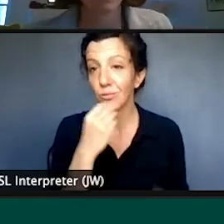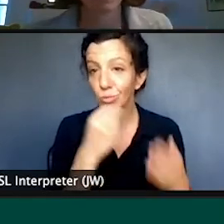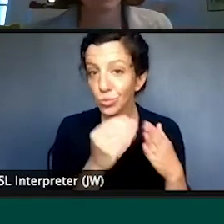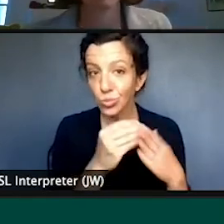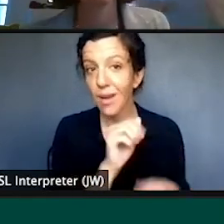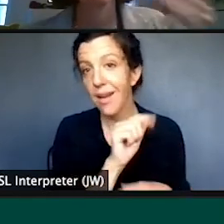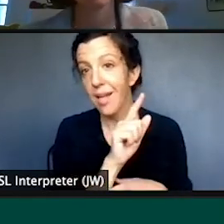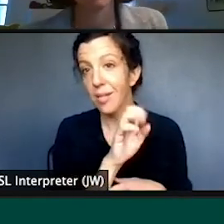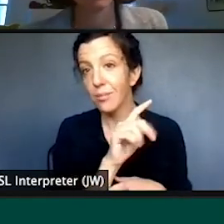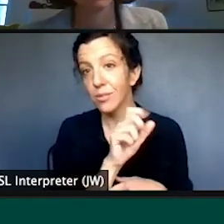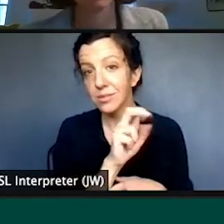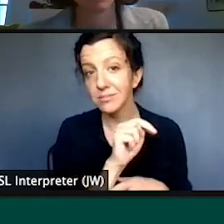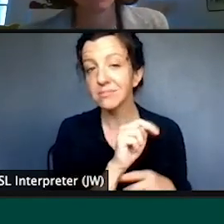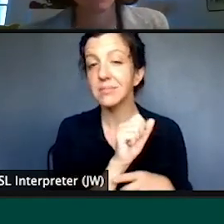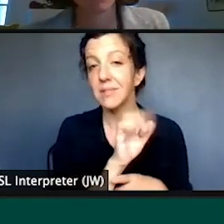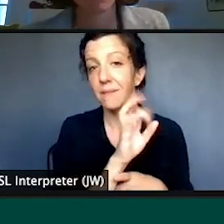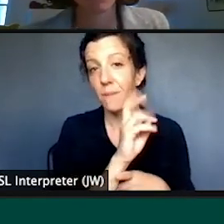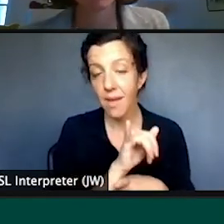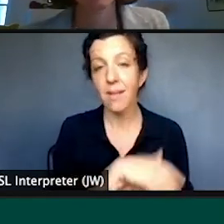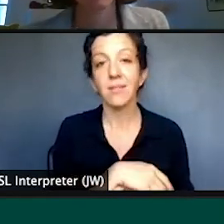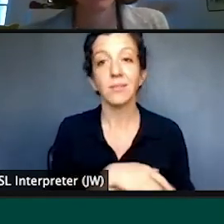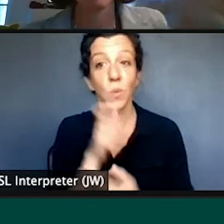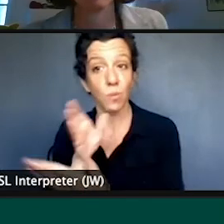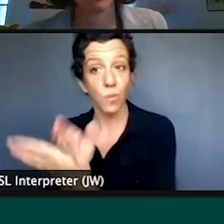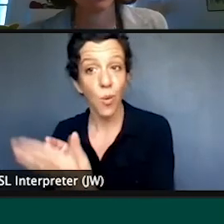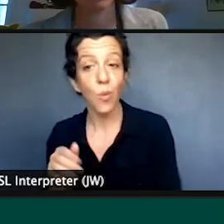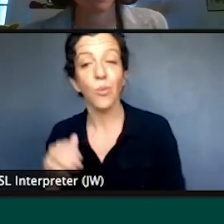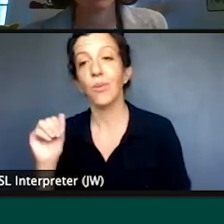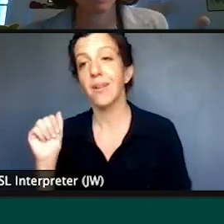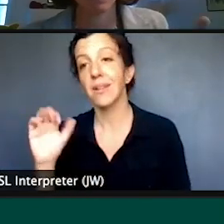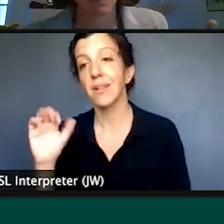eligible for felony punishment. Currently, they are only eligible